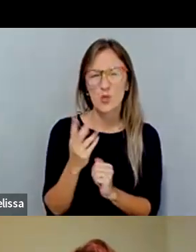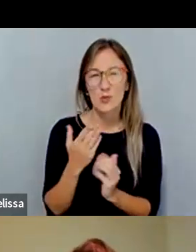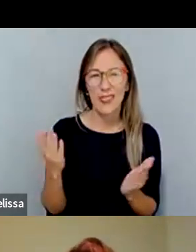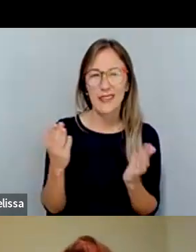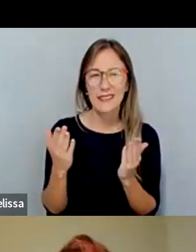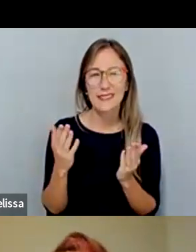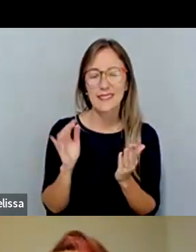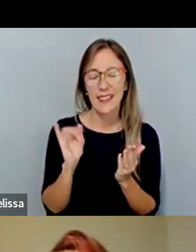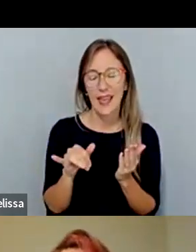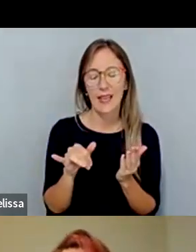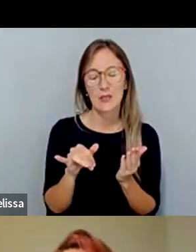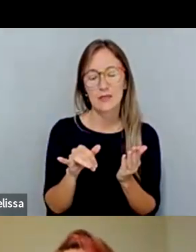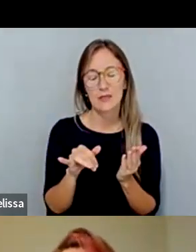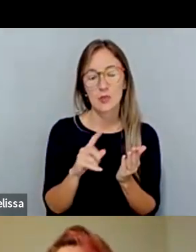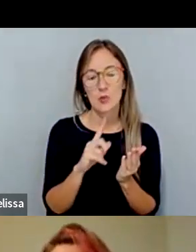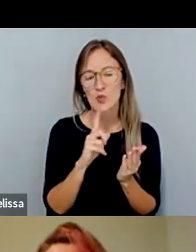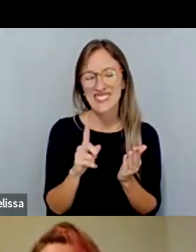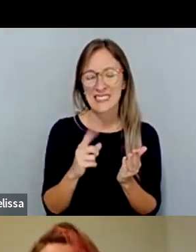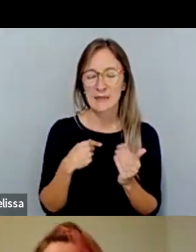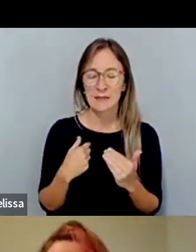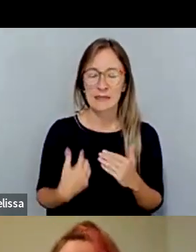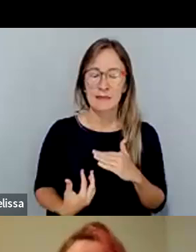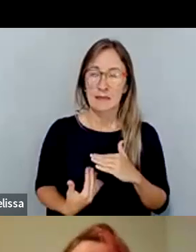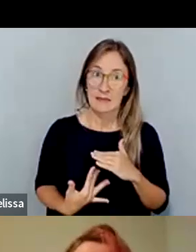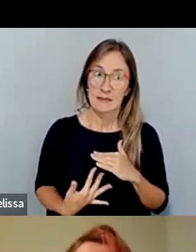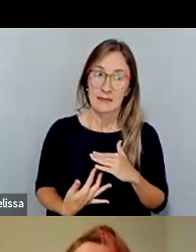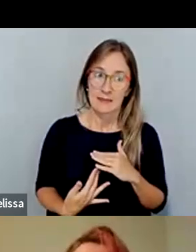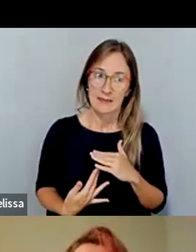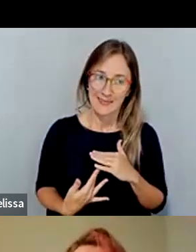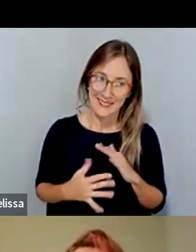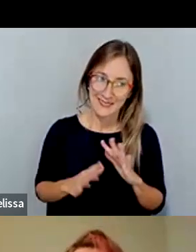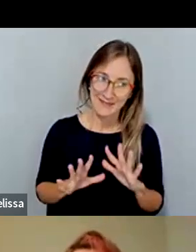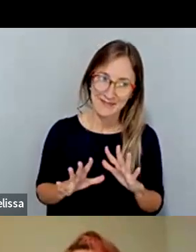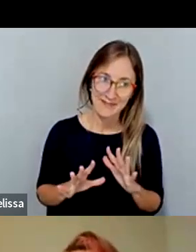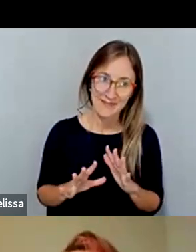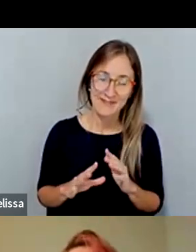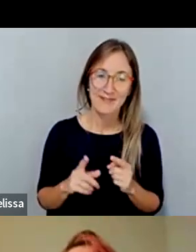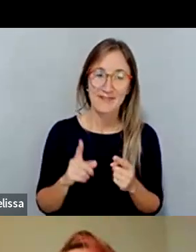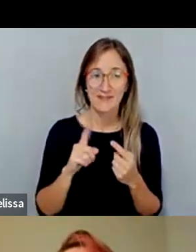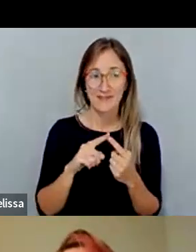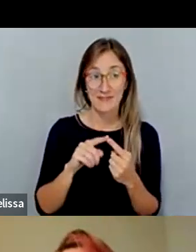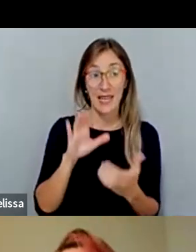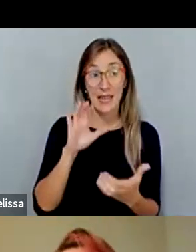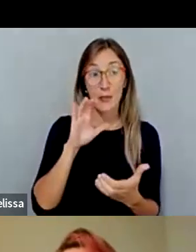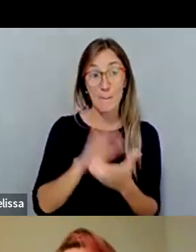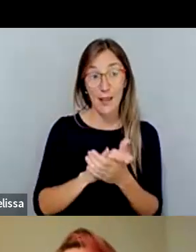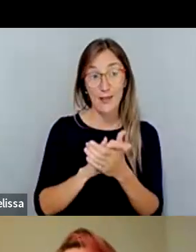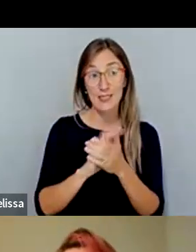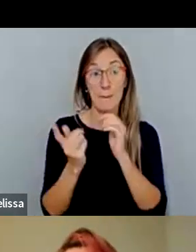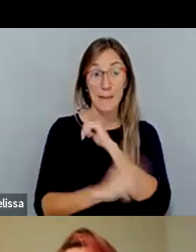around in -- the early 1970s along with Medicaid. Two things that